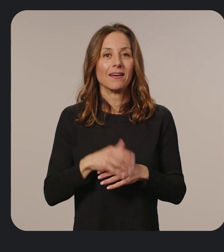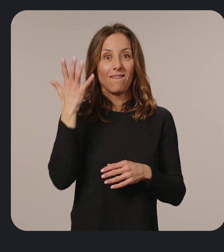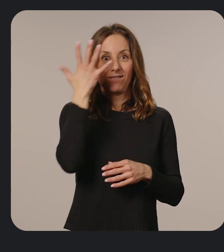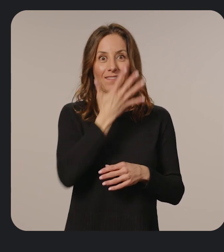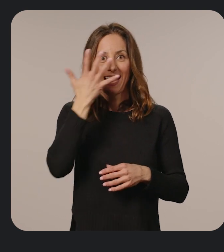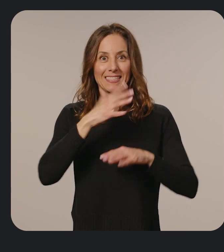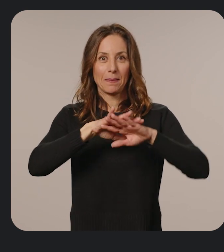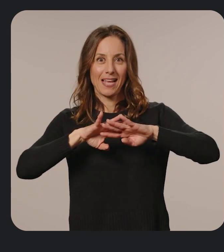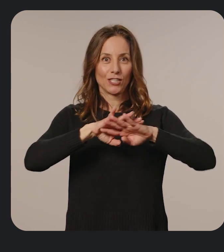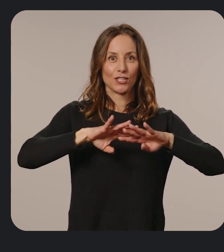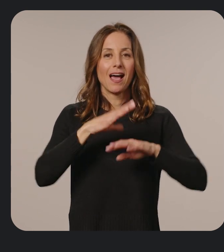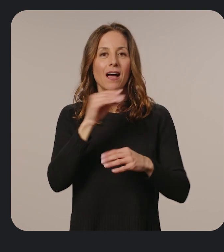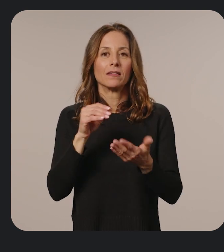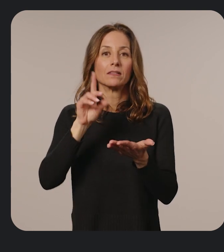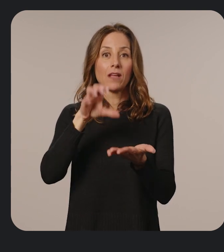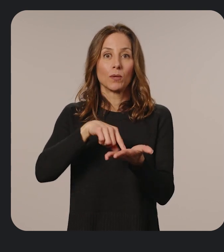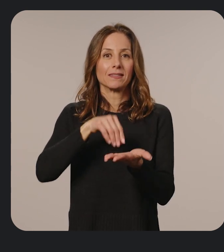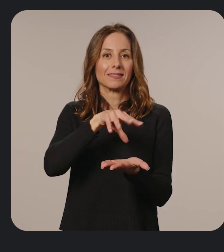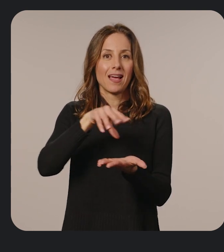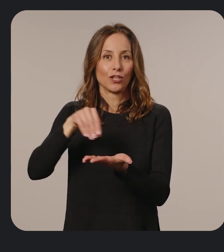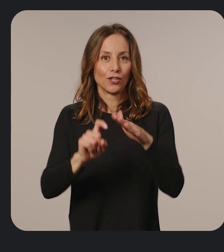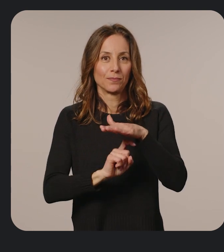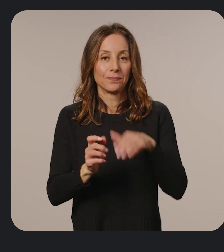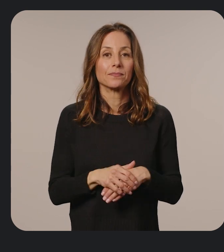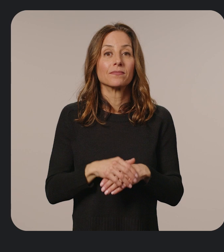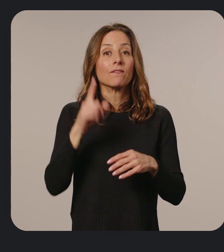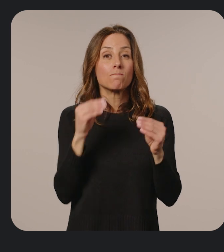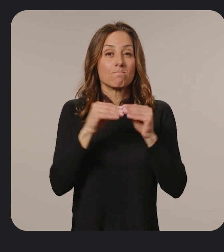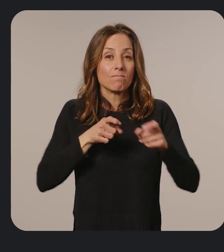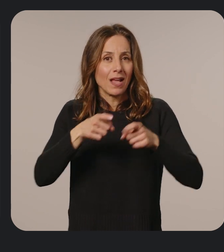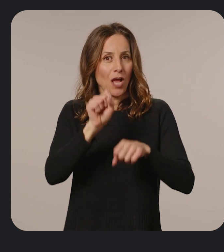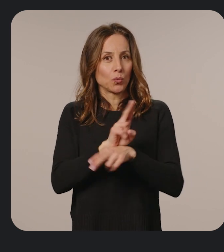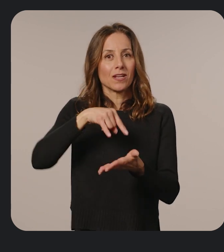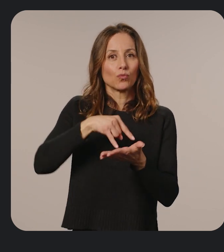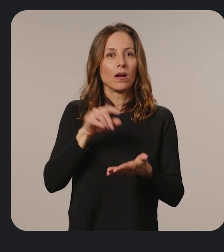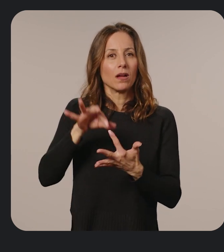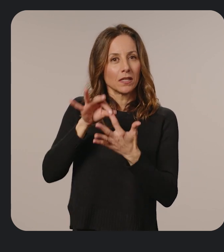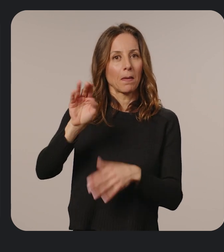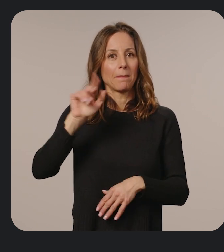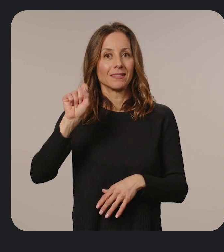new APIs, Face Mesh and Document Scanner. For greater control, you can use Android's custom ML